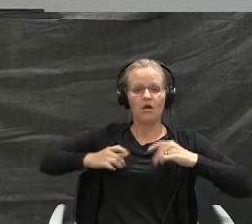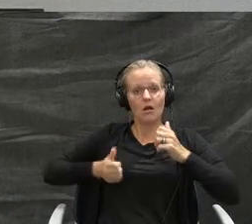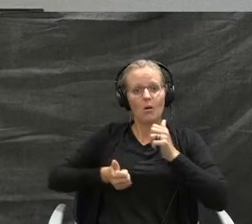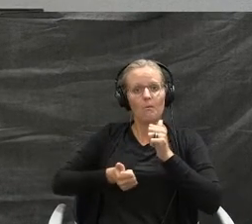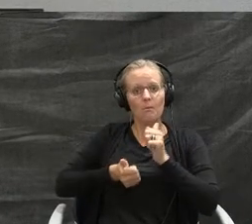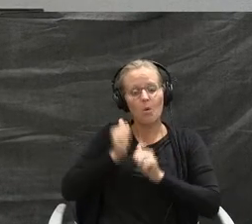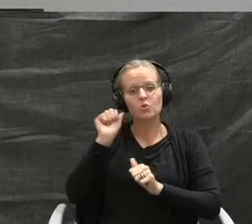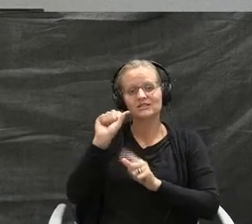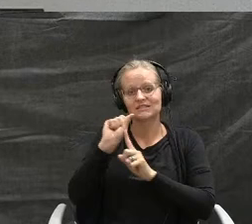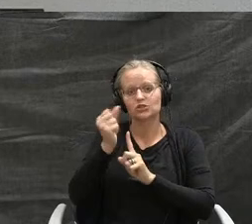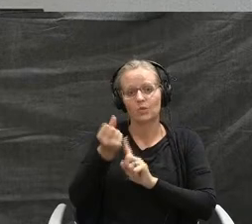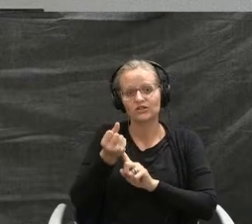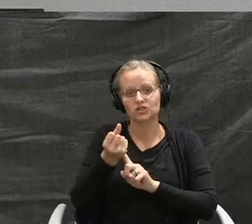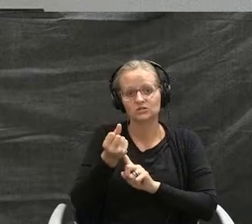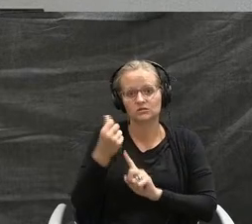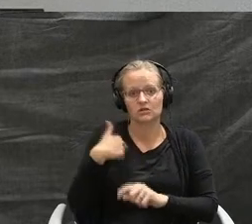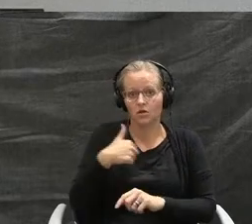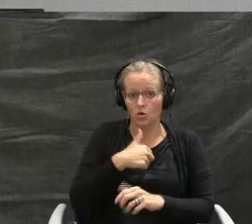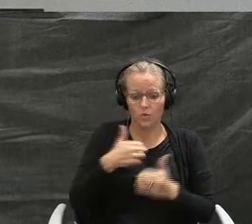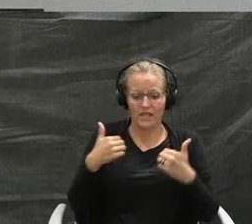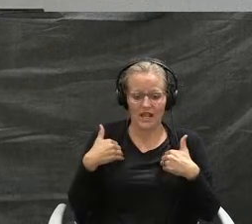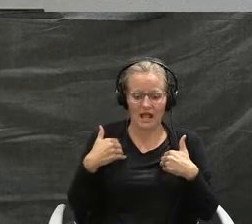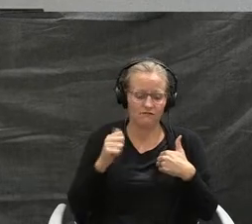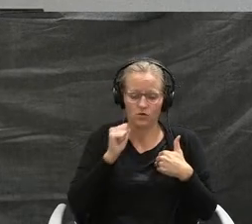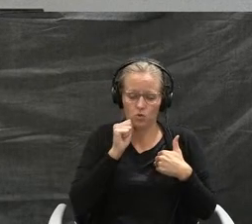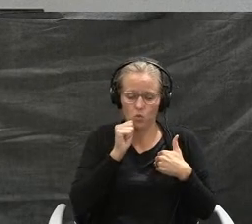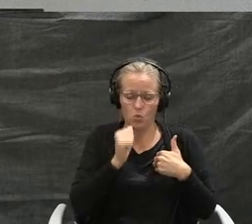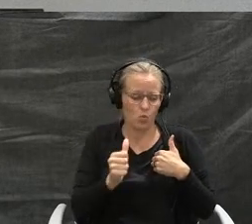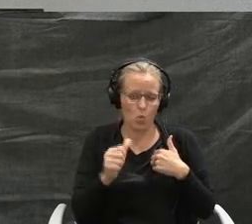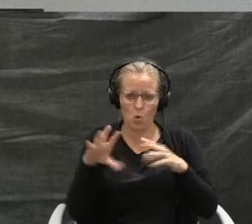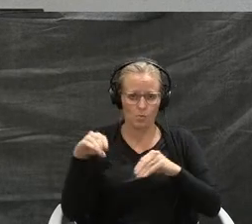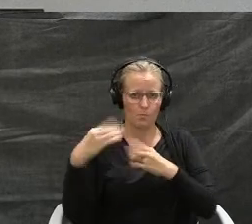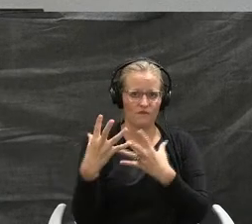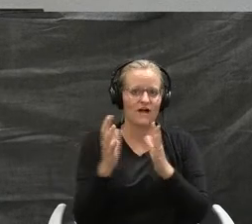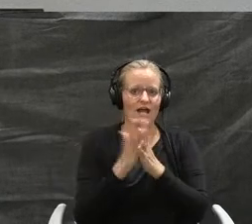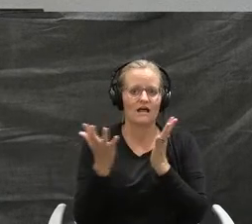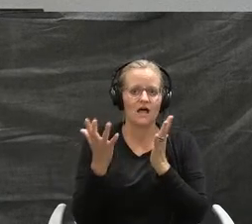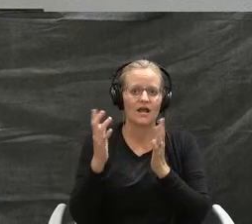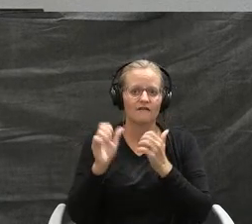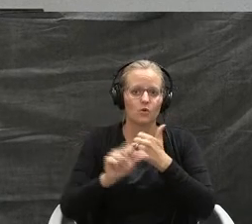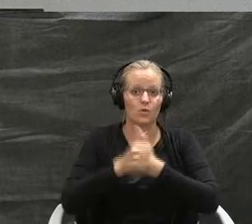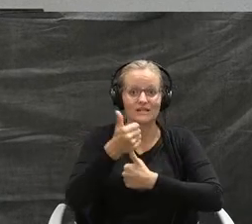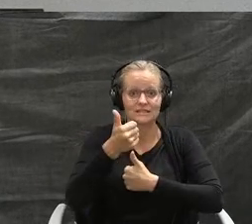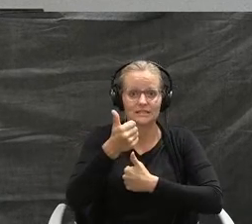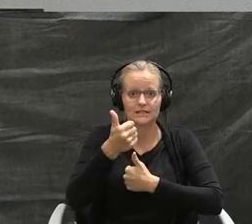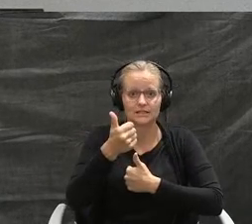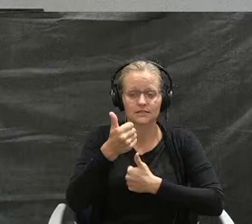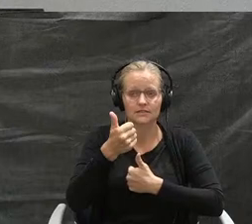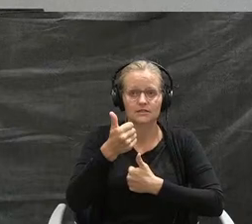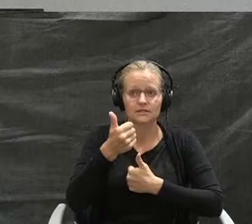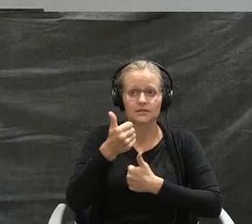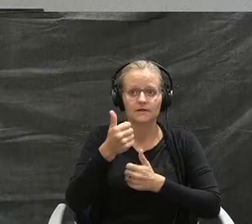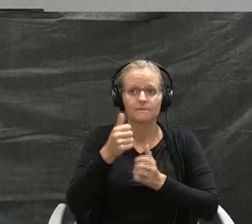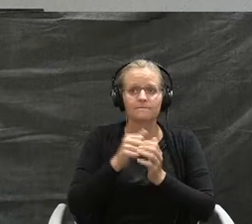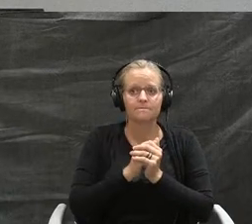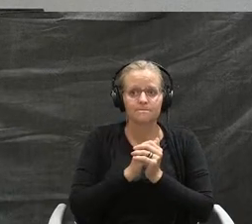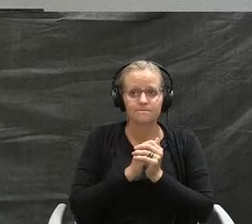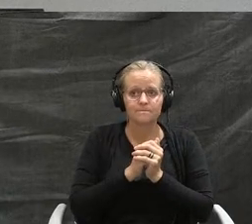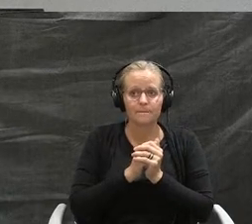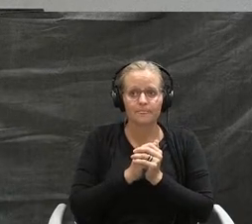Are not going to be really at risk and except in the minds of people who wanted to stir the pot, that picture in Georgia,